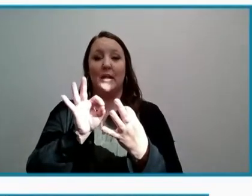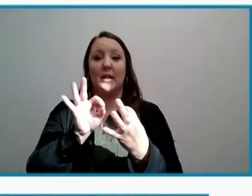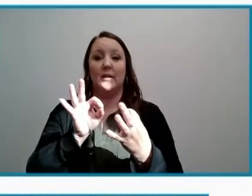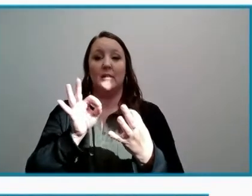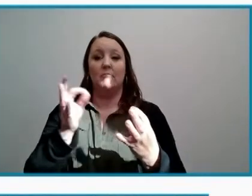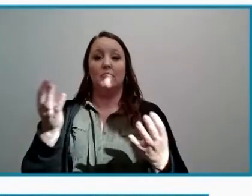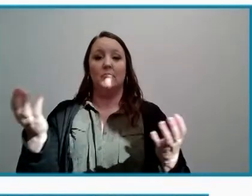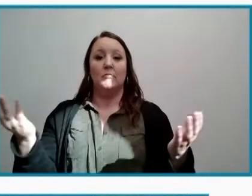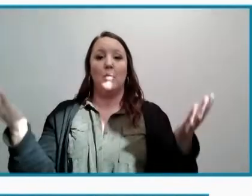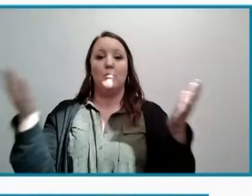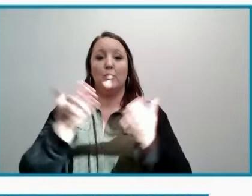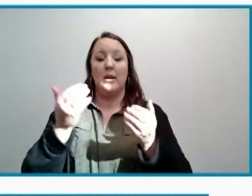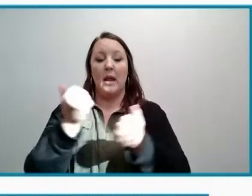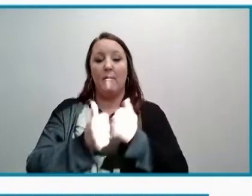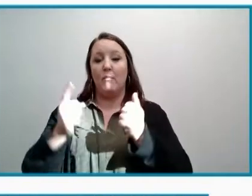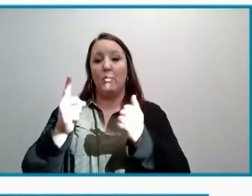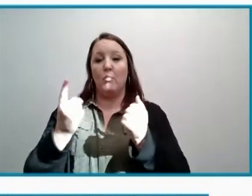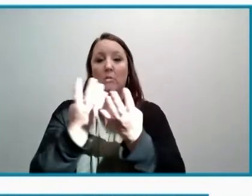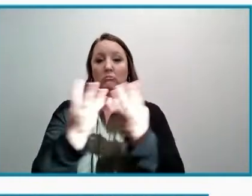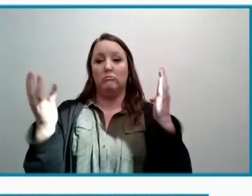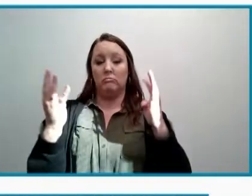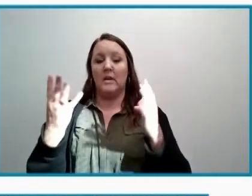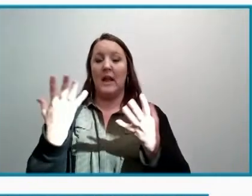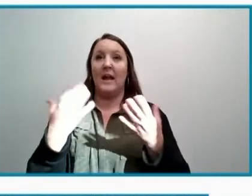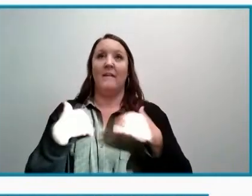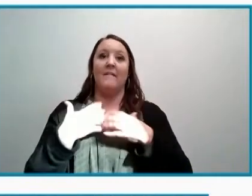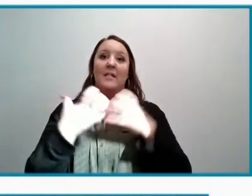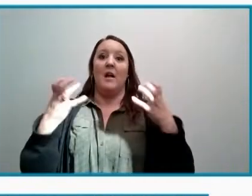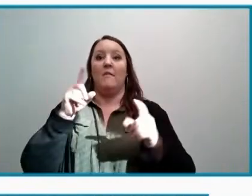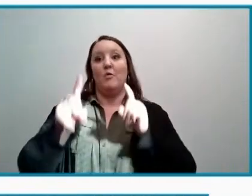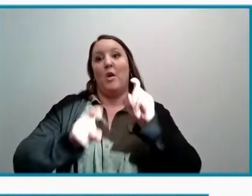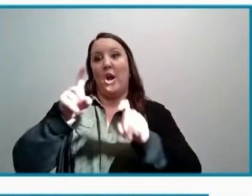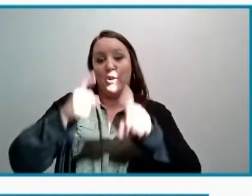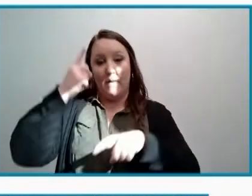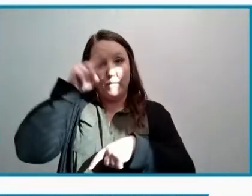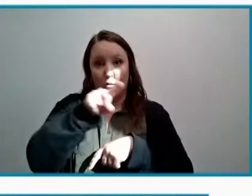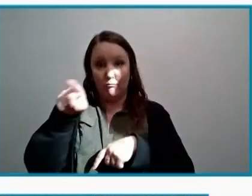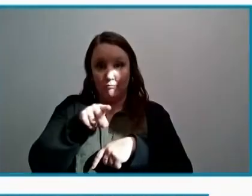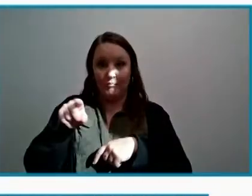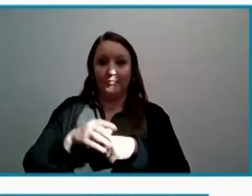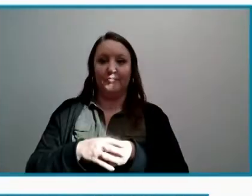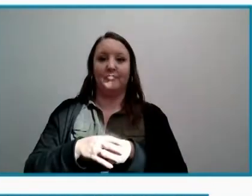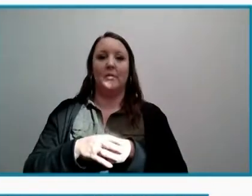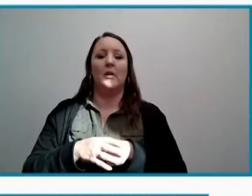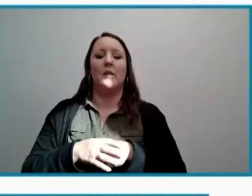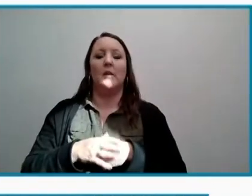I have lots of questions for all of you and please do. .. for anyone watching right now,